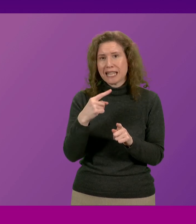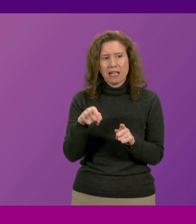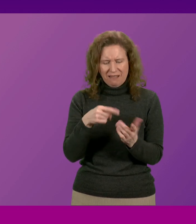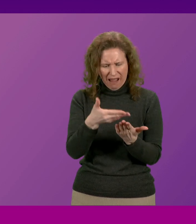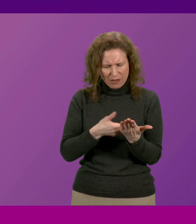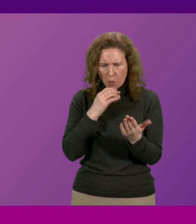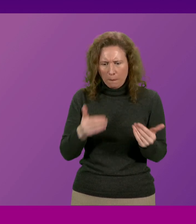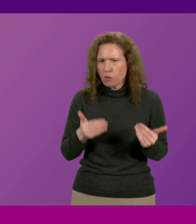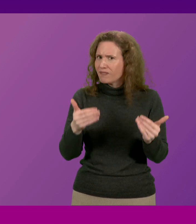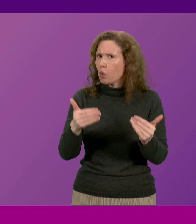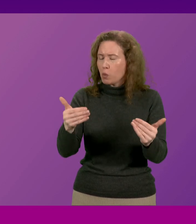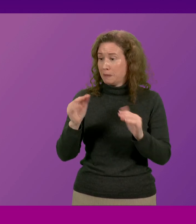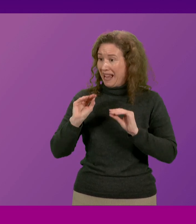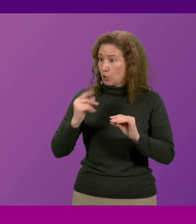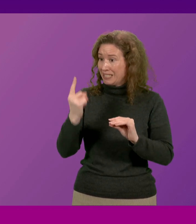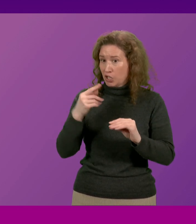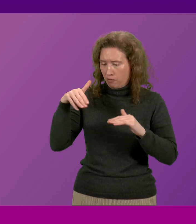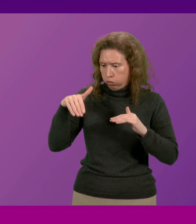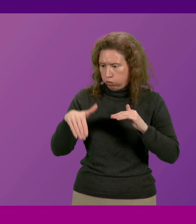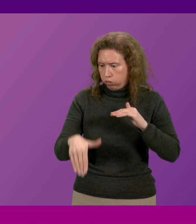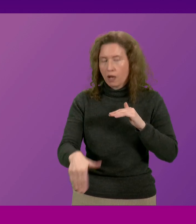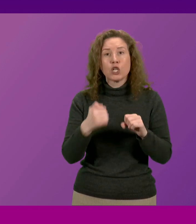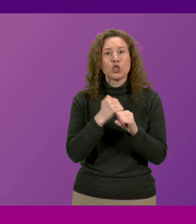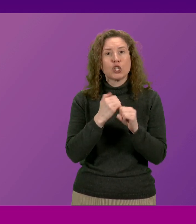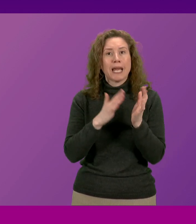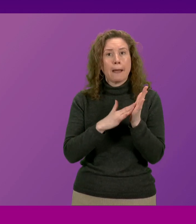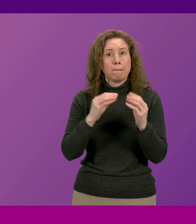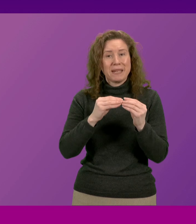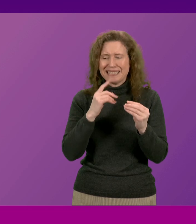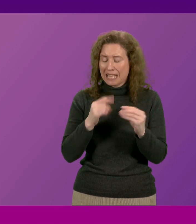while education is in decline. The GMB has said that support staff have been left